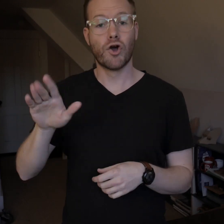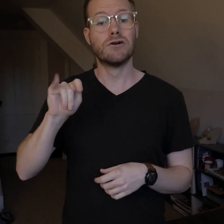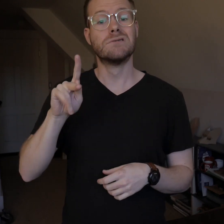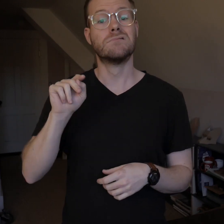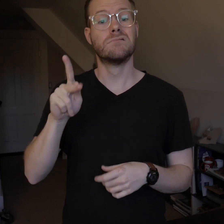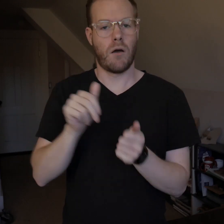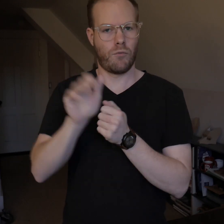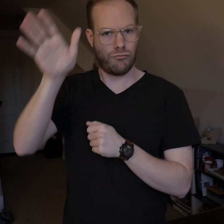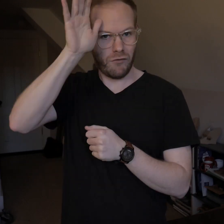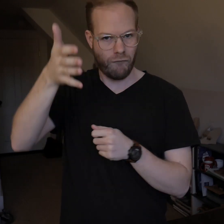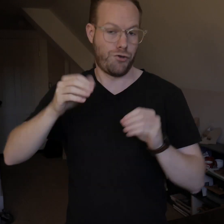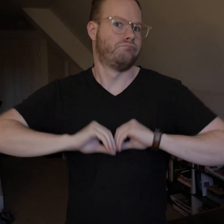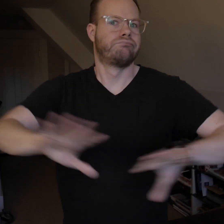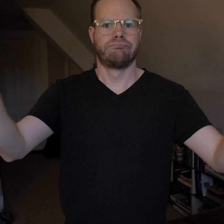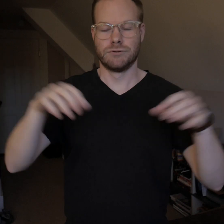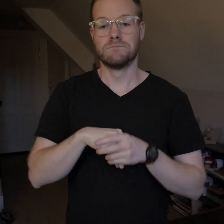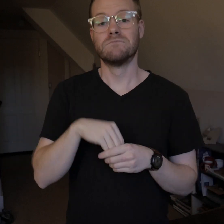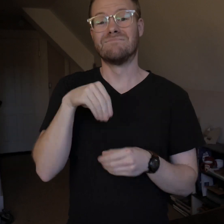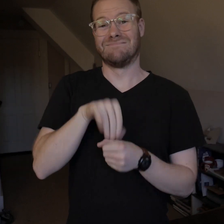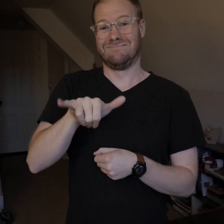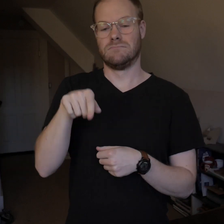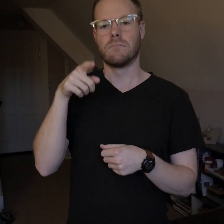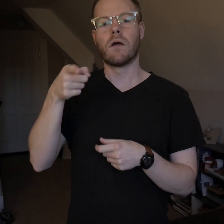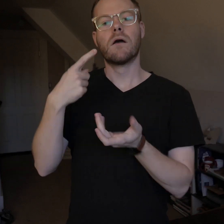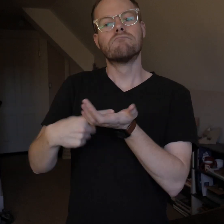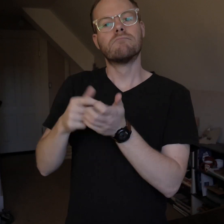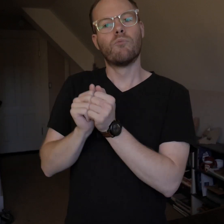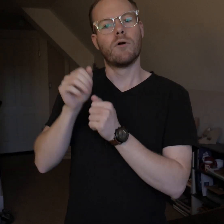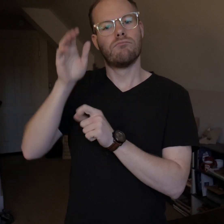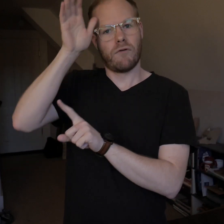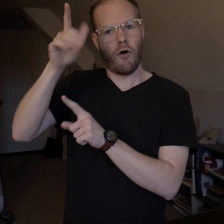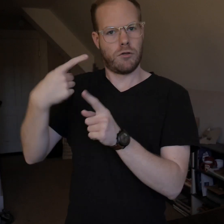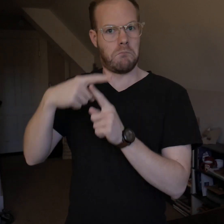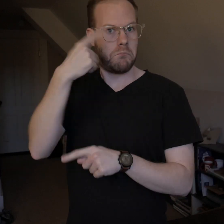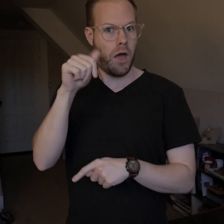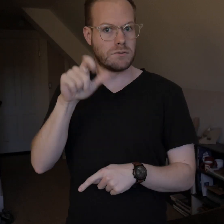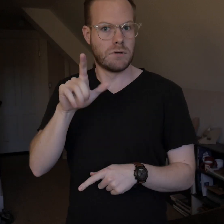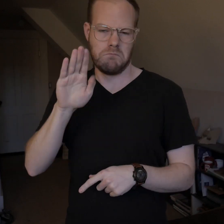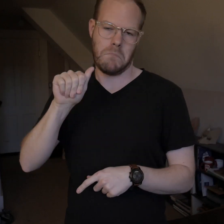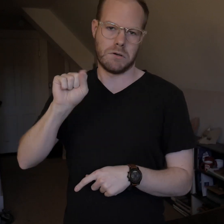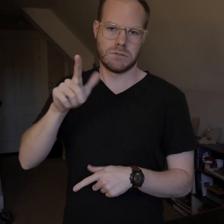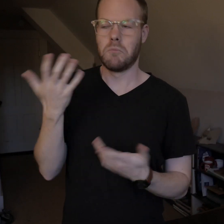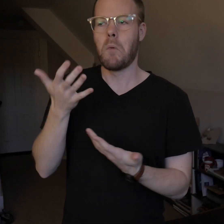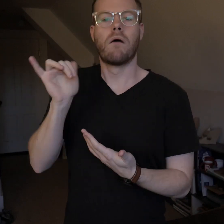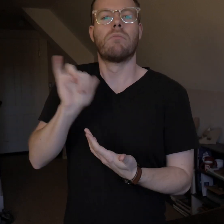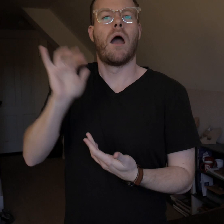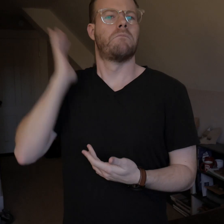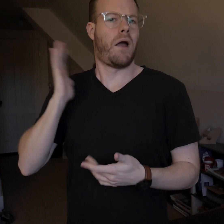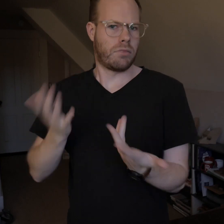Her TikTok with her grandfather went viral, and in it, she’s talking with him about BASL and what it was like back then.